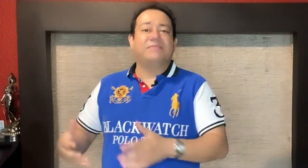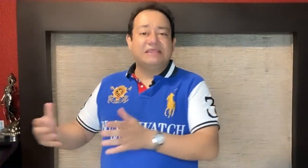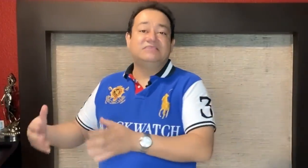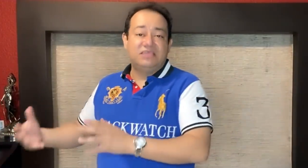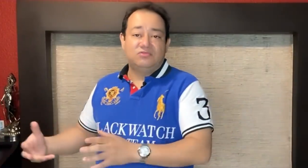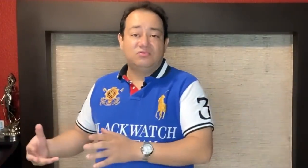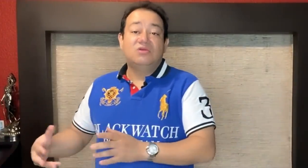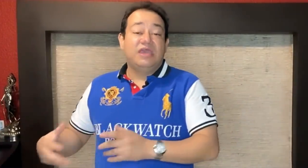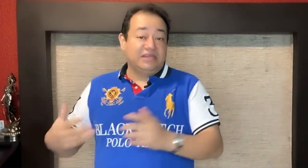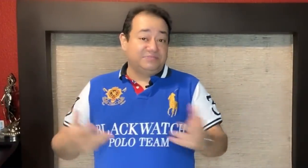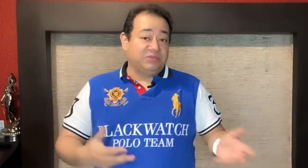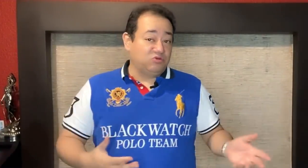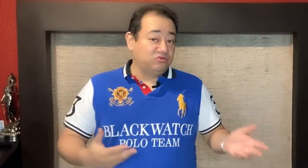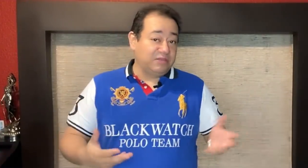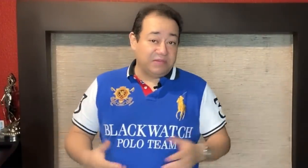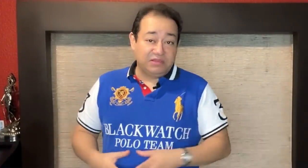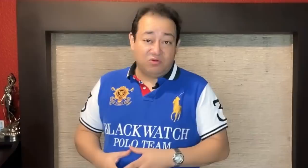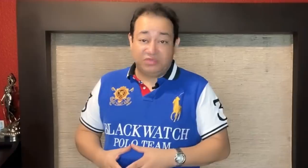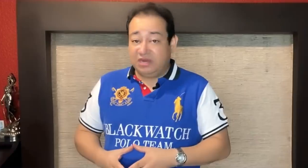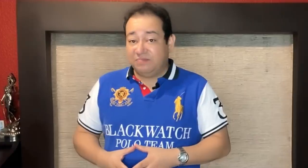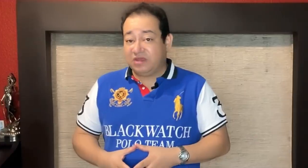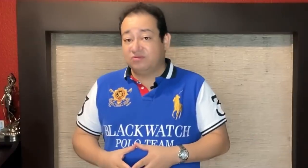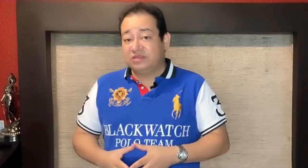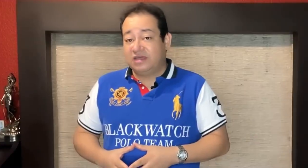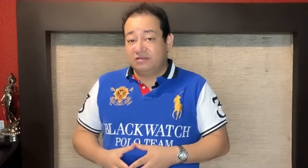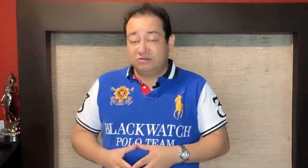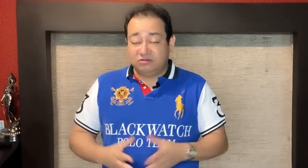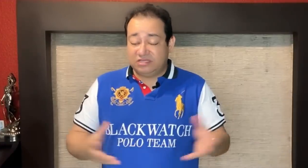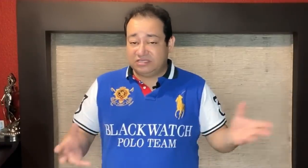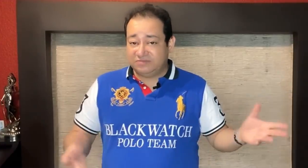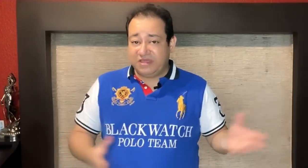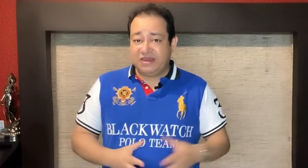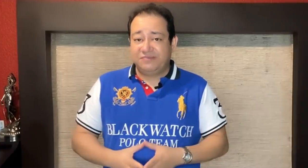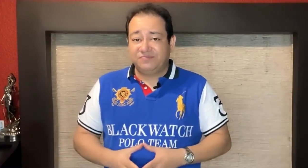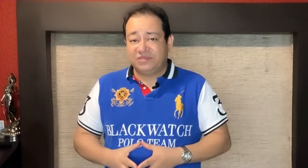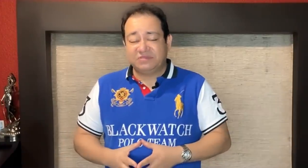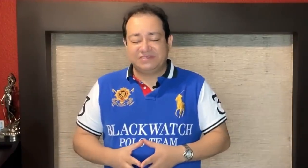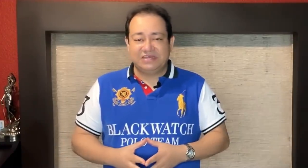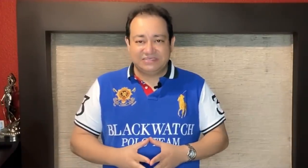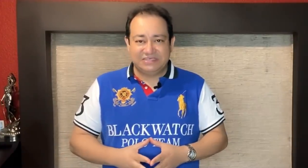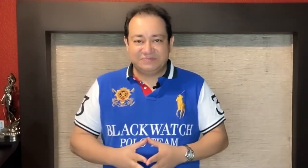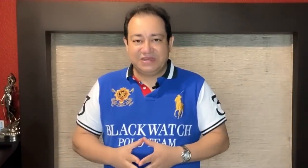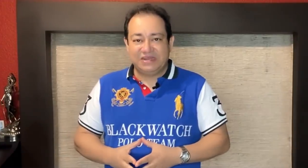The one who asks you does not despair is not It is easy to wait for the media, although yes